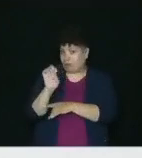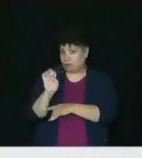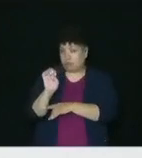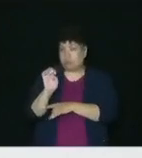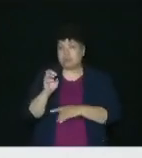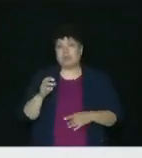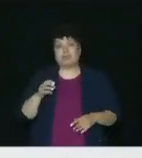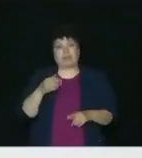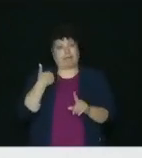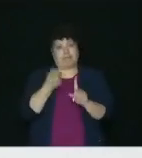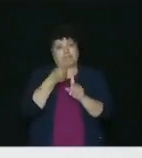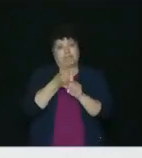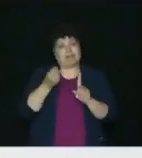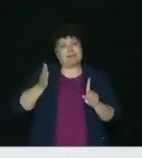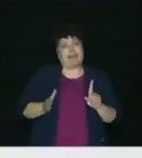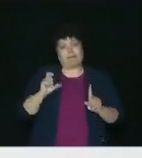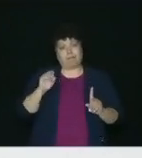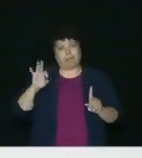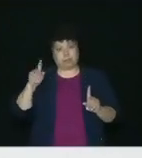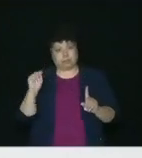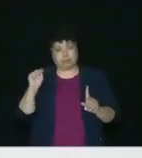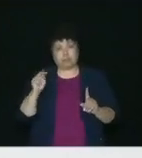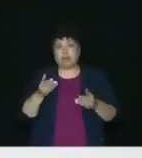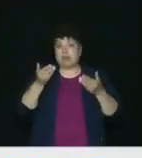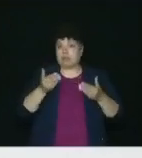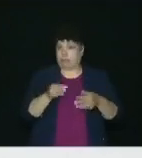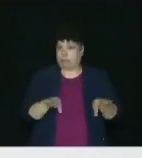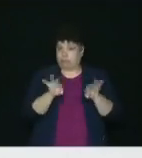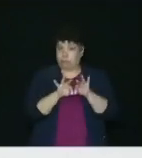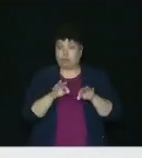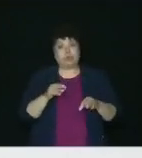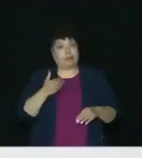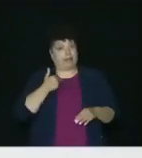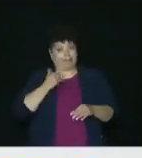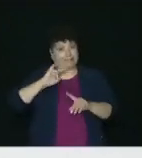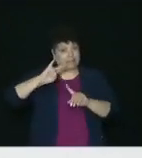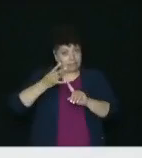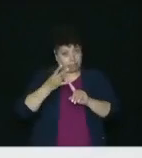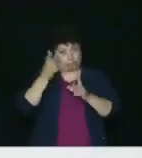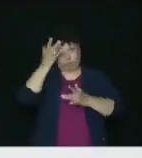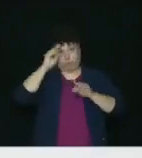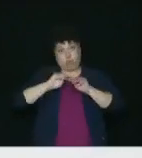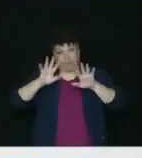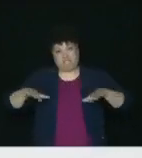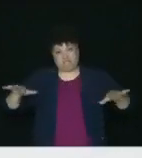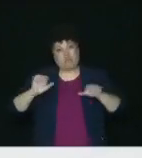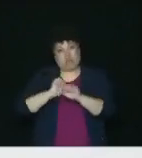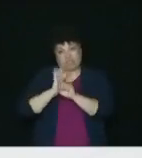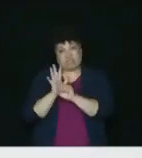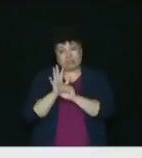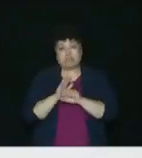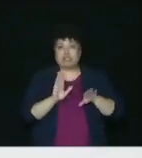THE SAFETY OF THE VACCINE. AND WE KNOW THIS COLLABORATION IS ABLE TO QUICKLY IDENTIFY EVEN THE UNAFFECTED SIDE EFFECTS.